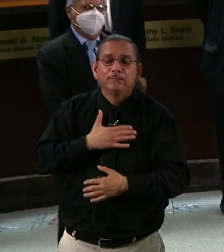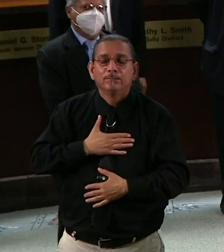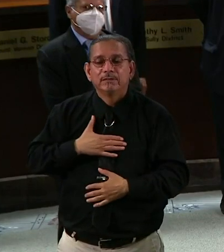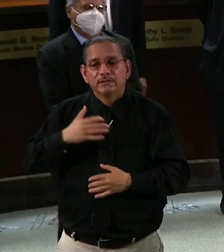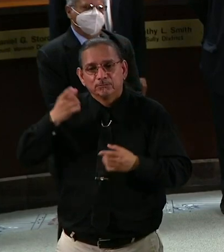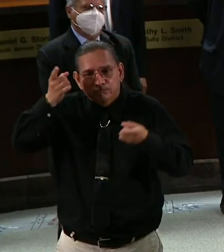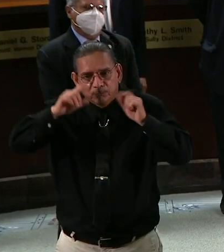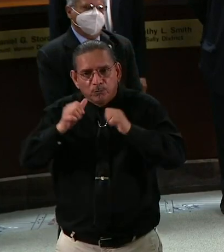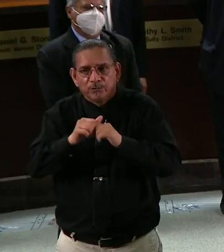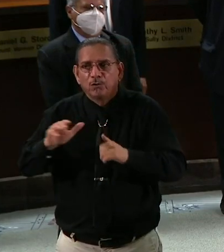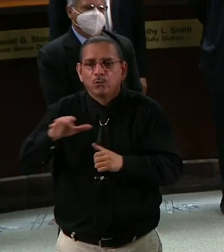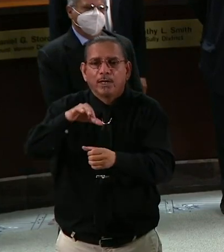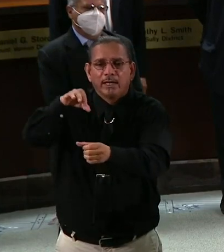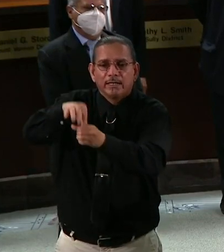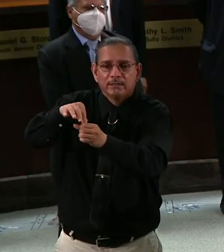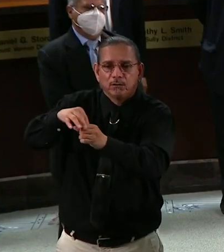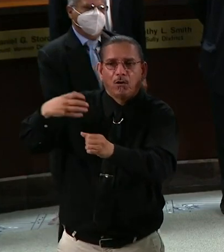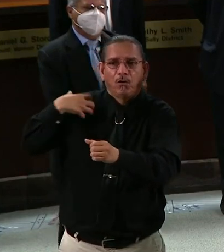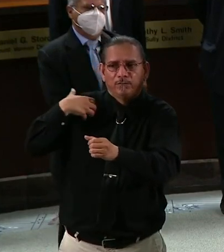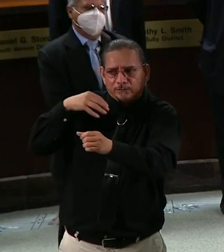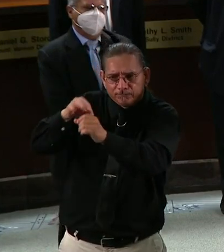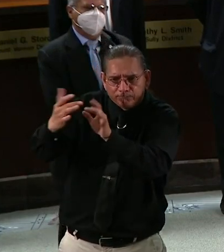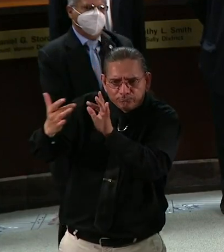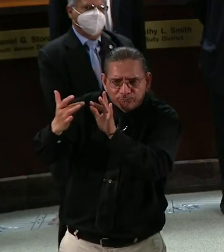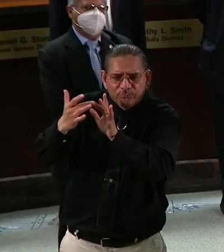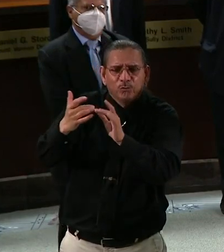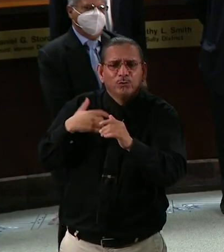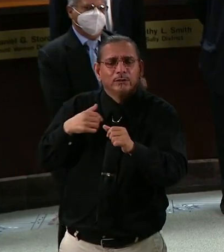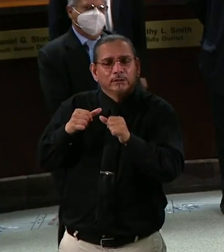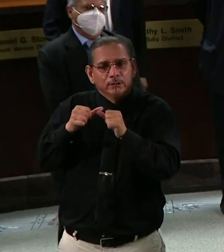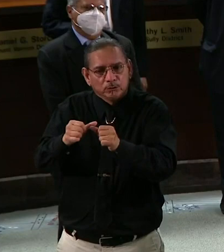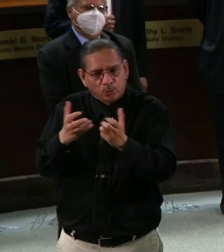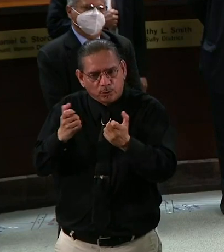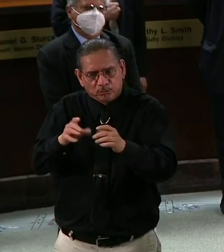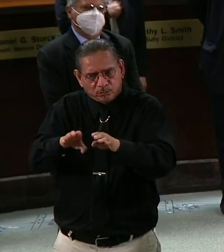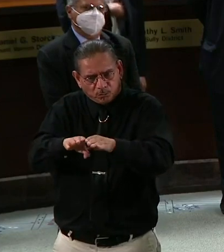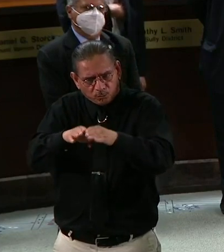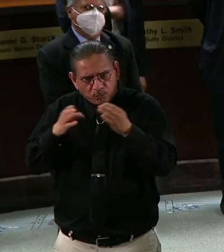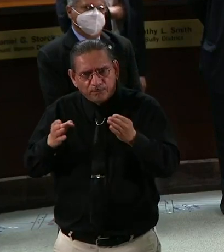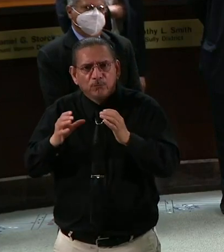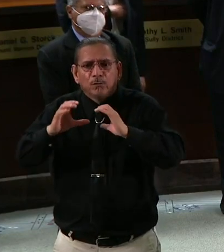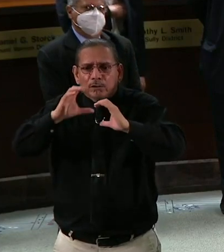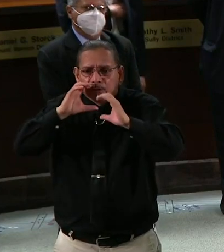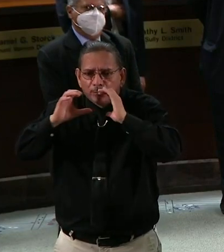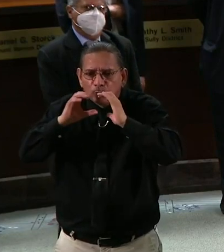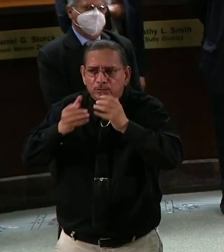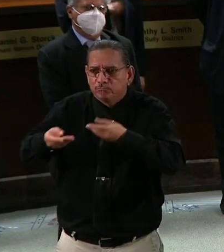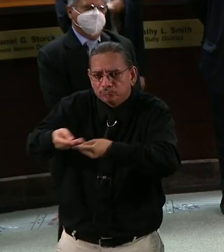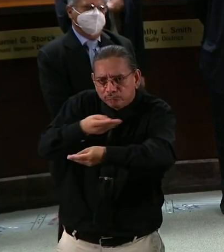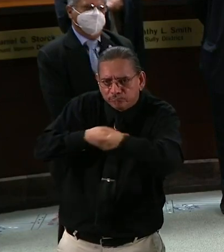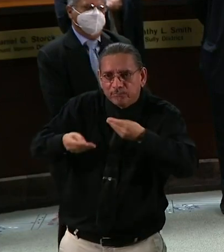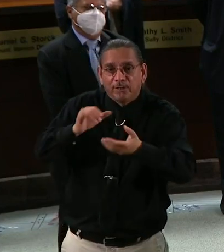WHATEVER PLEASE WORK WITH YOUR ELECTED OFFICIALS- NOW WE HAVE